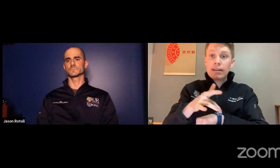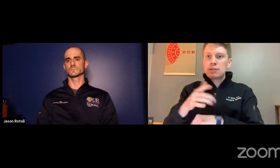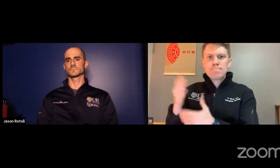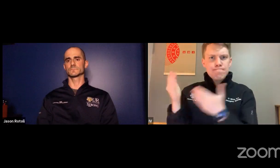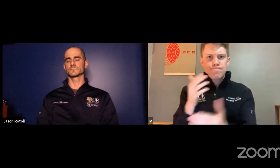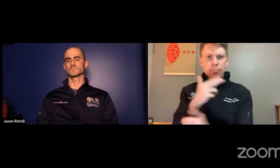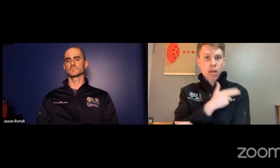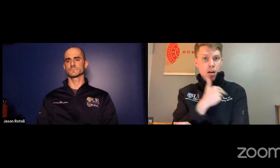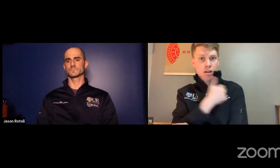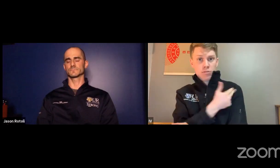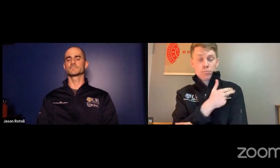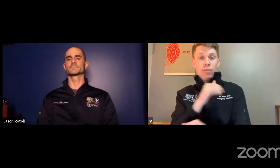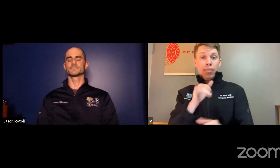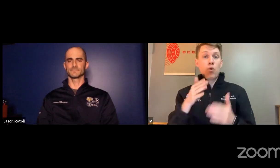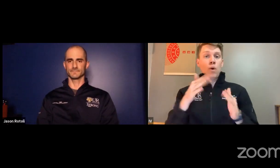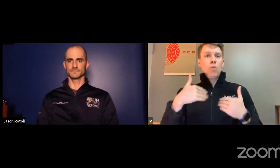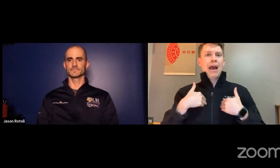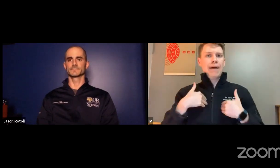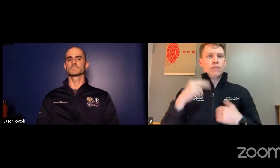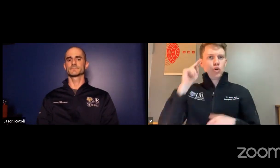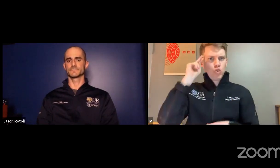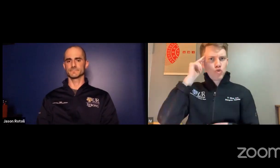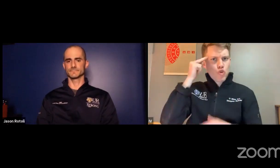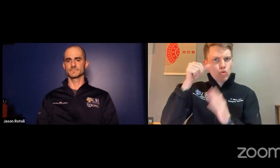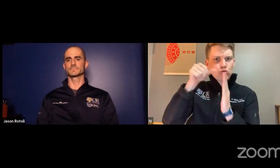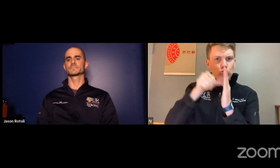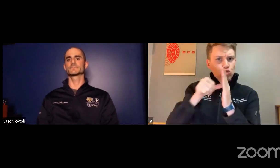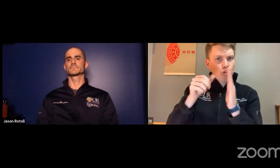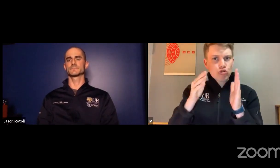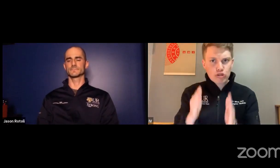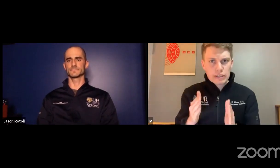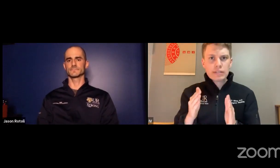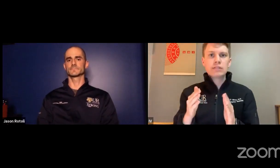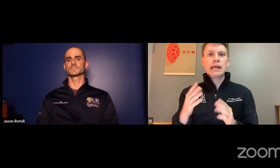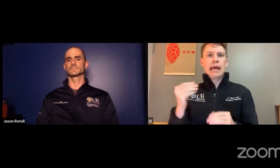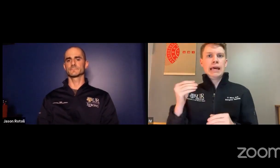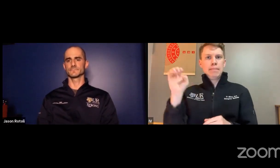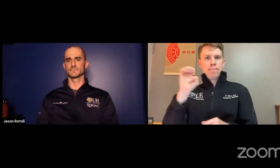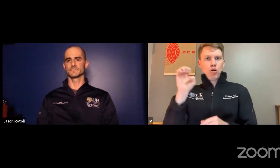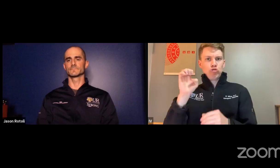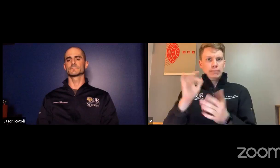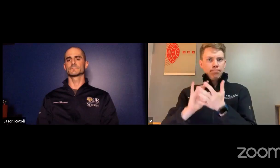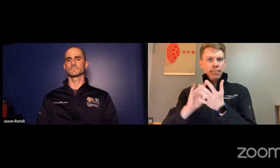2 of the 3, either face or armor speech are affected, that means you're having a serious stroke